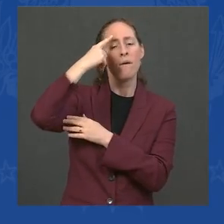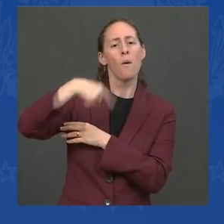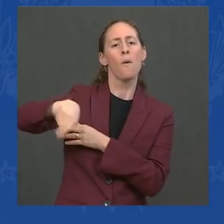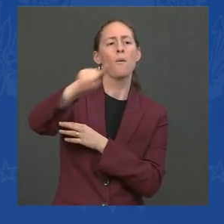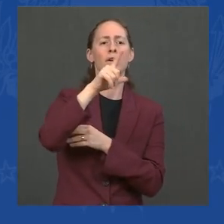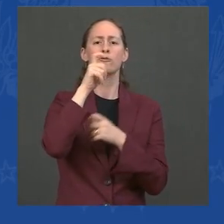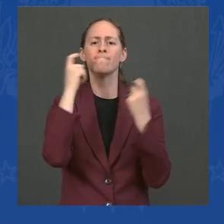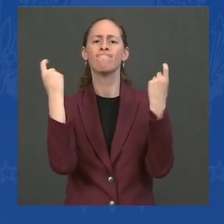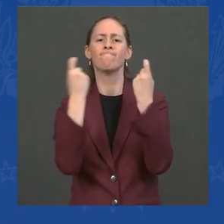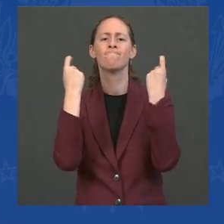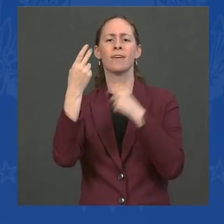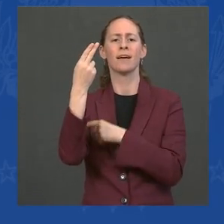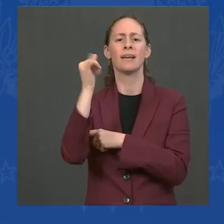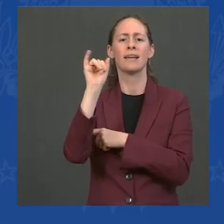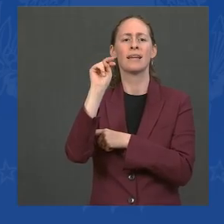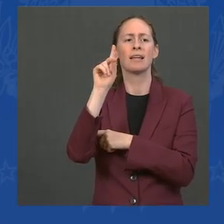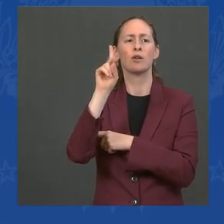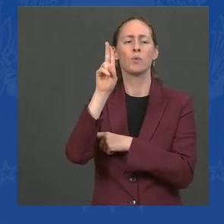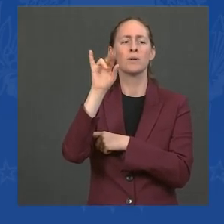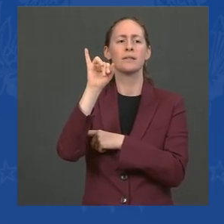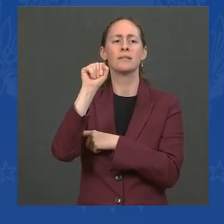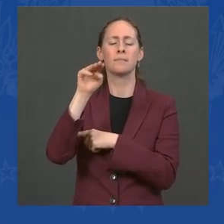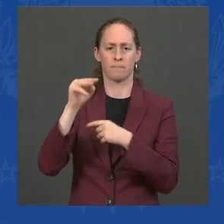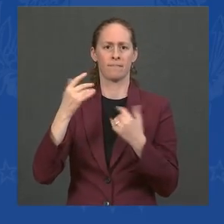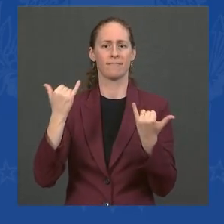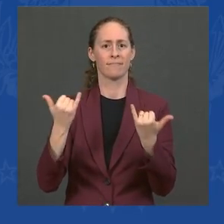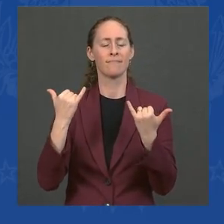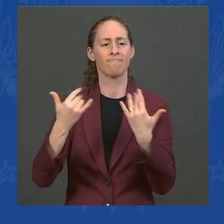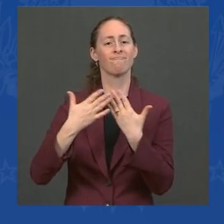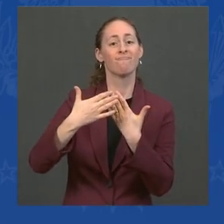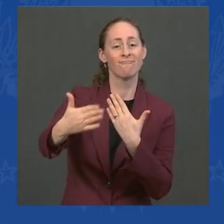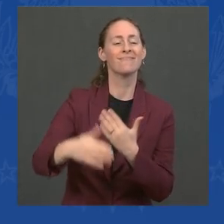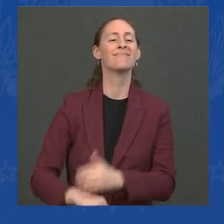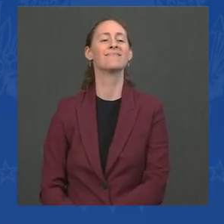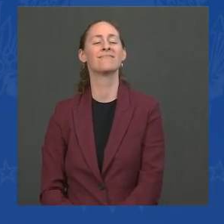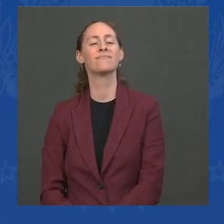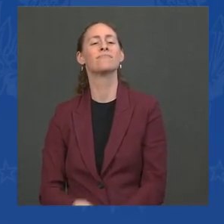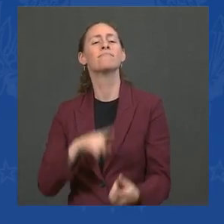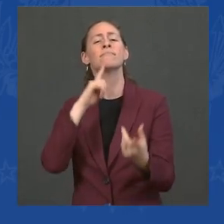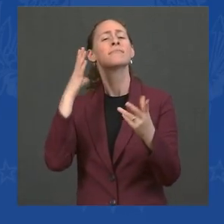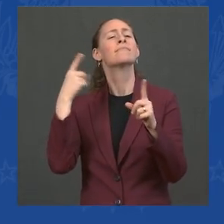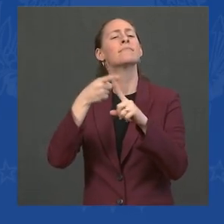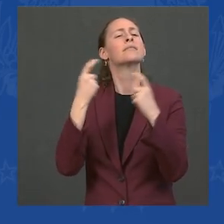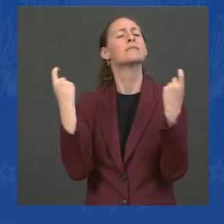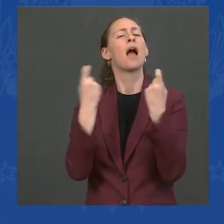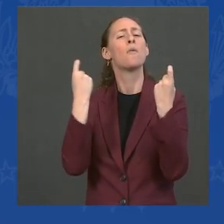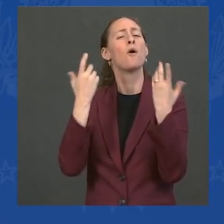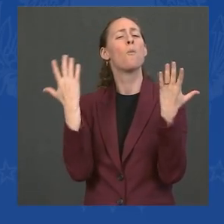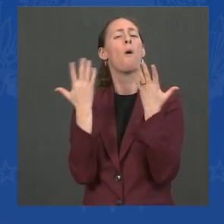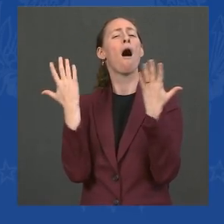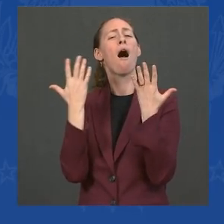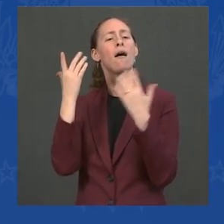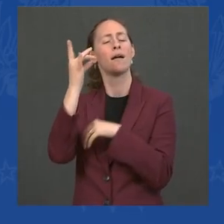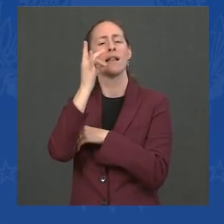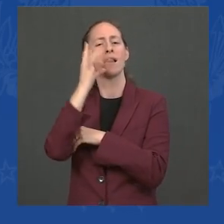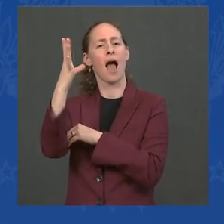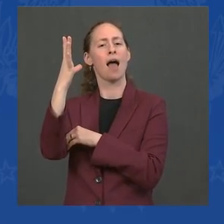During this time we celebrate light prevailing over darkness and knowledge prevailing over ignorance.